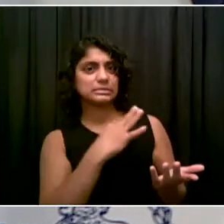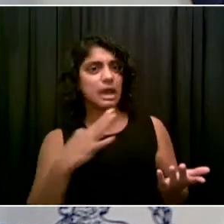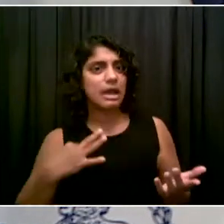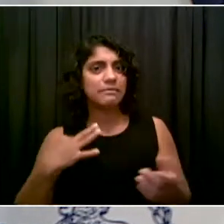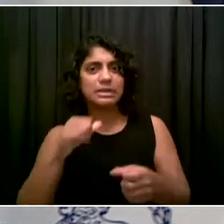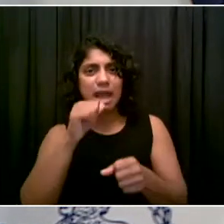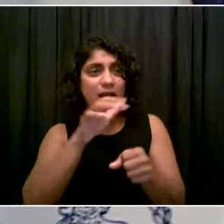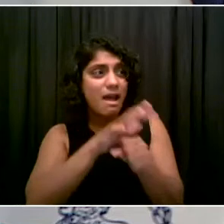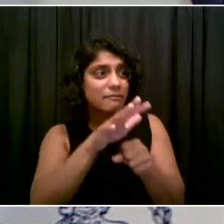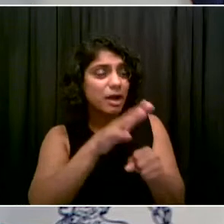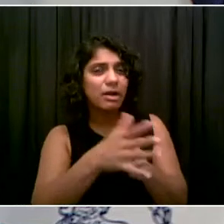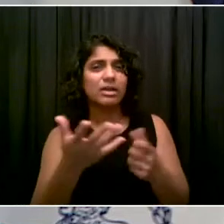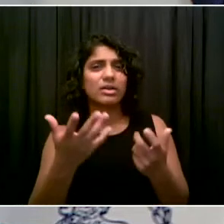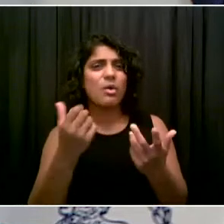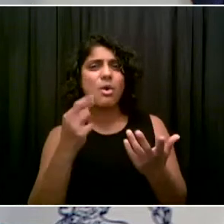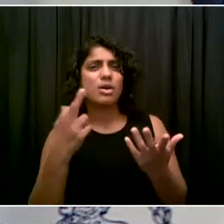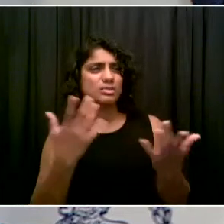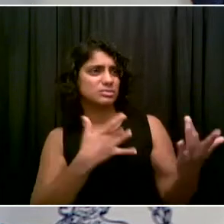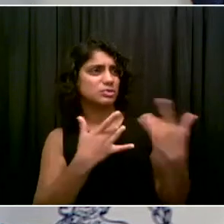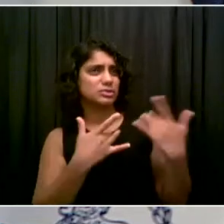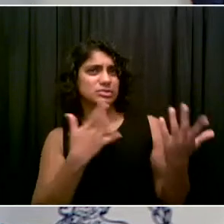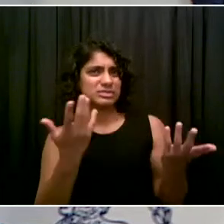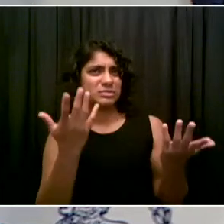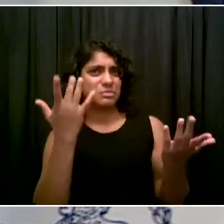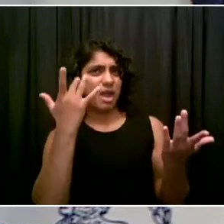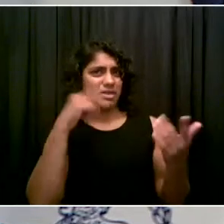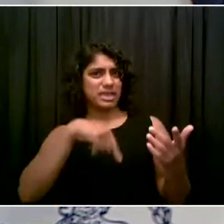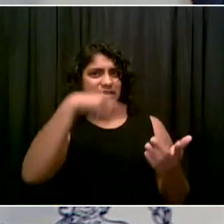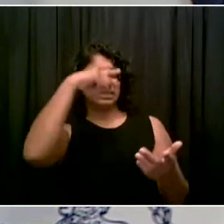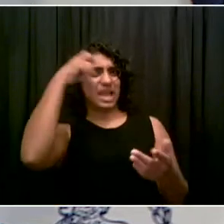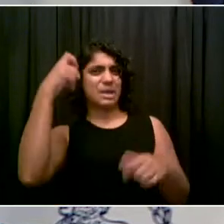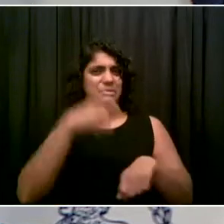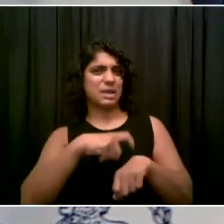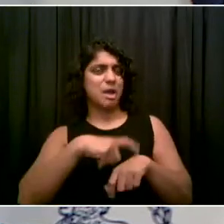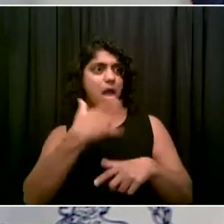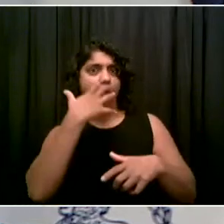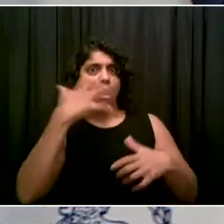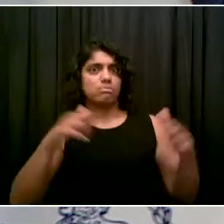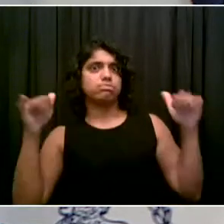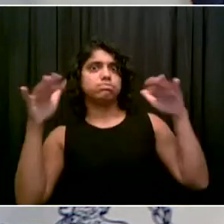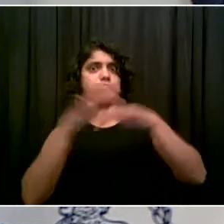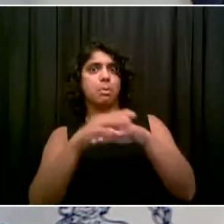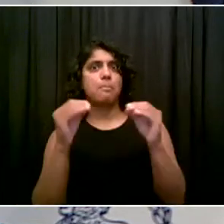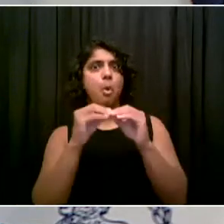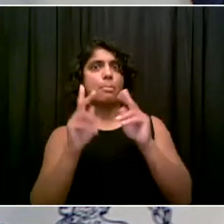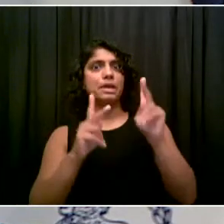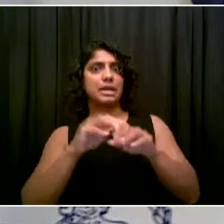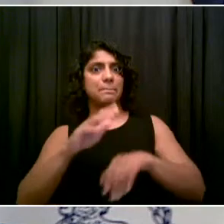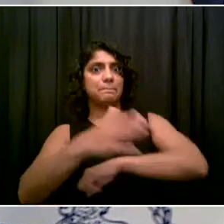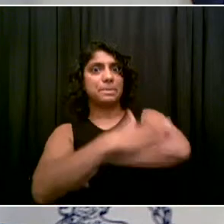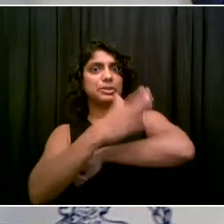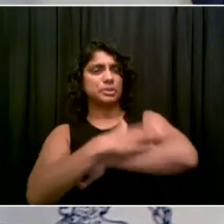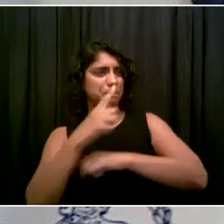BEACH WHERE THERE SEEMS TO BE DIFFERNTE TSAFAF ND GUARDS OF VARIOUS BEACHES IF THERE IS A LIFEGUARD